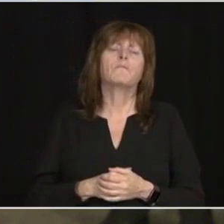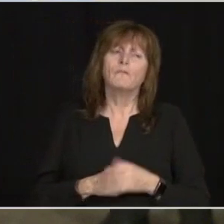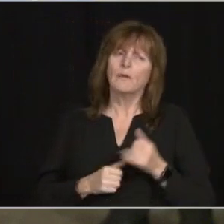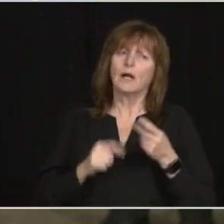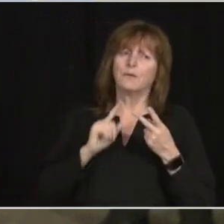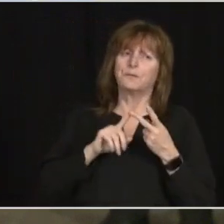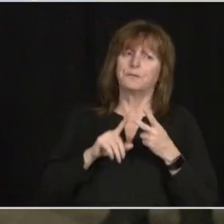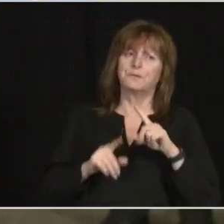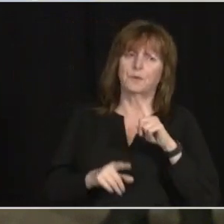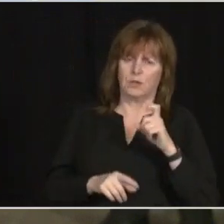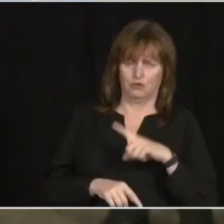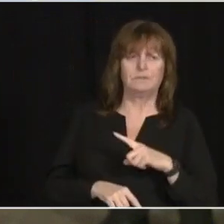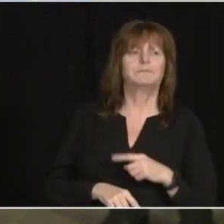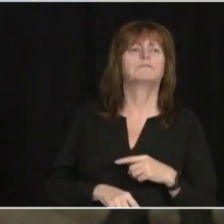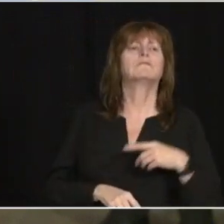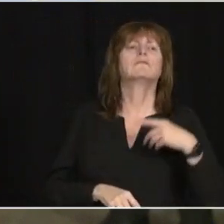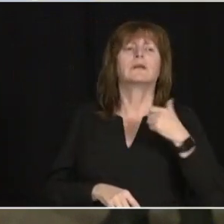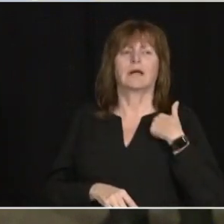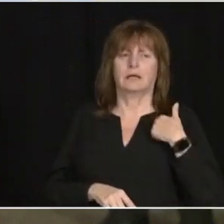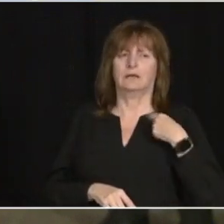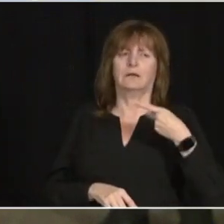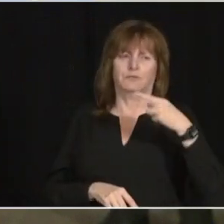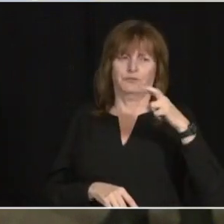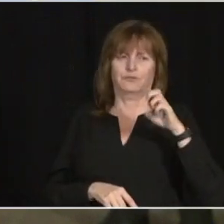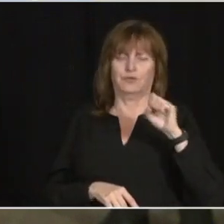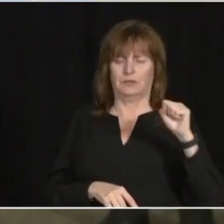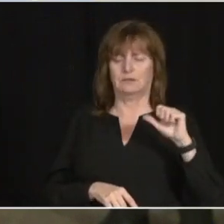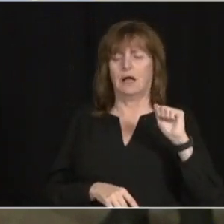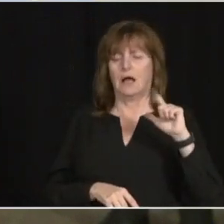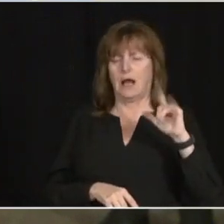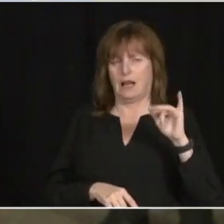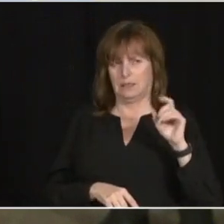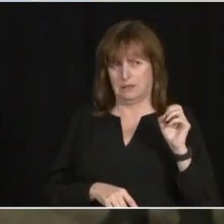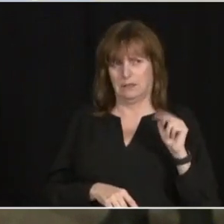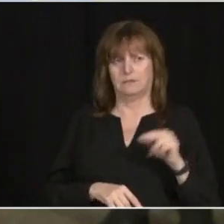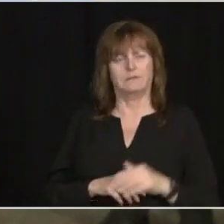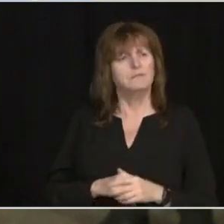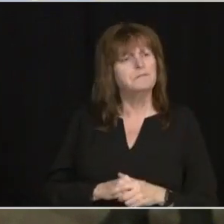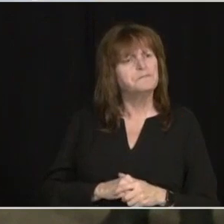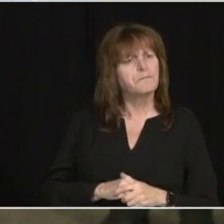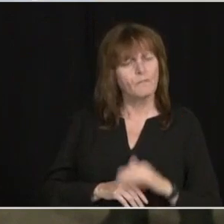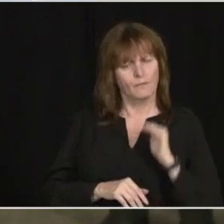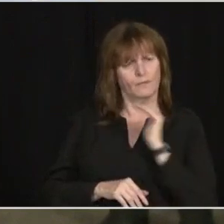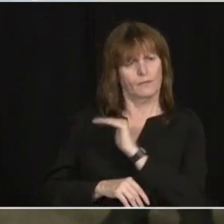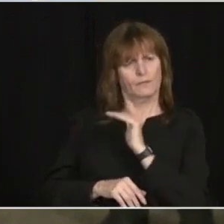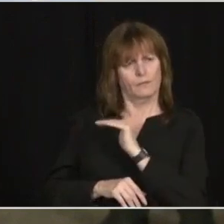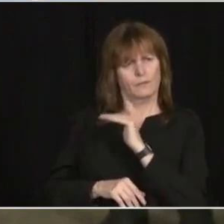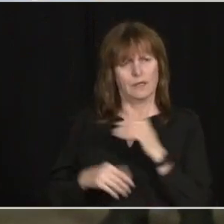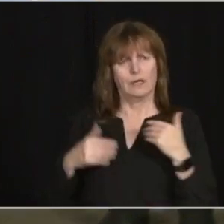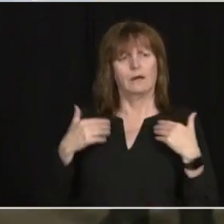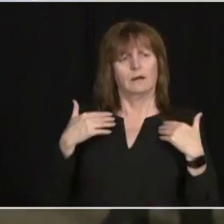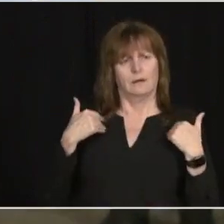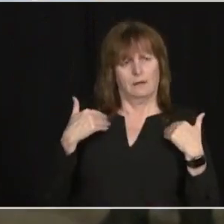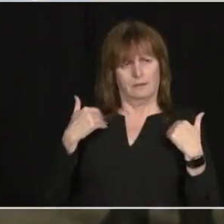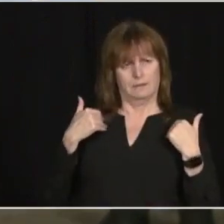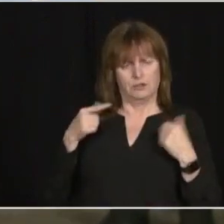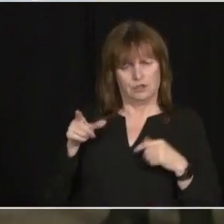My question is for Minister Lecce. Minister, we've heard from